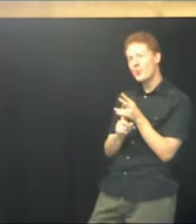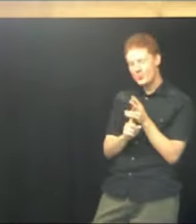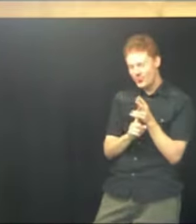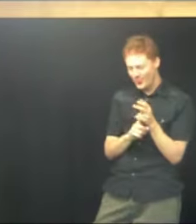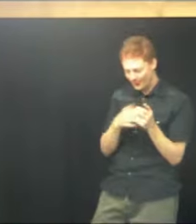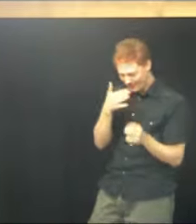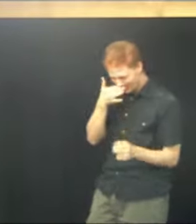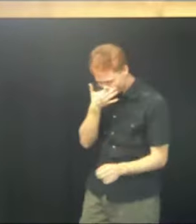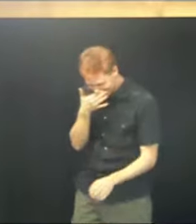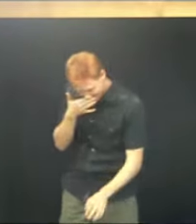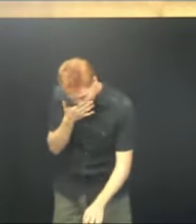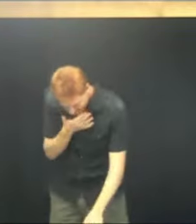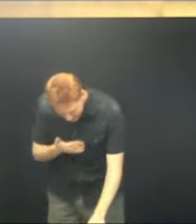That is all you need to do